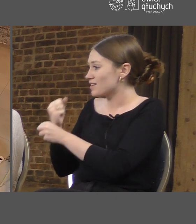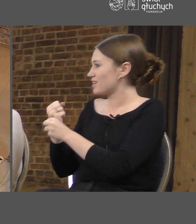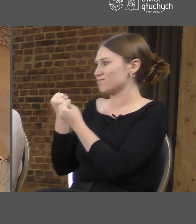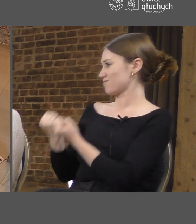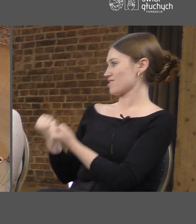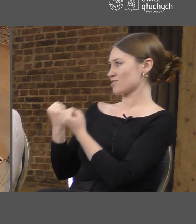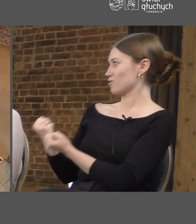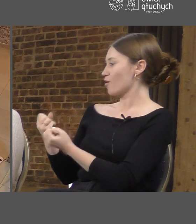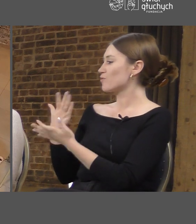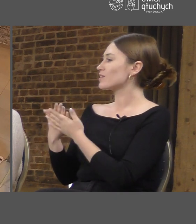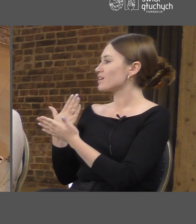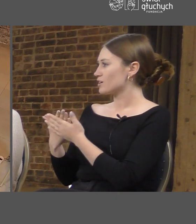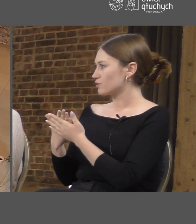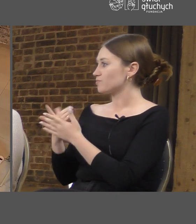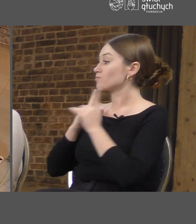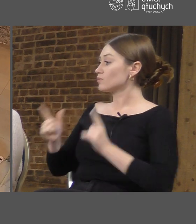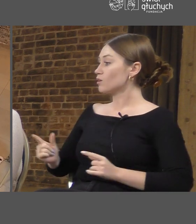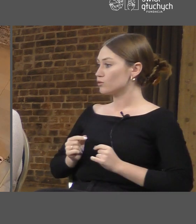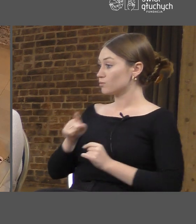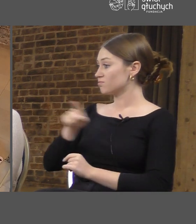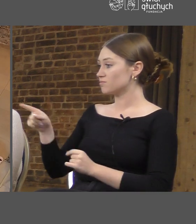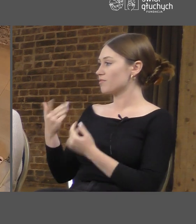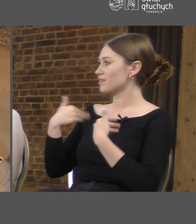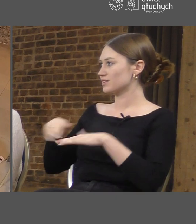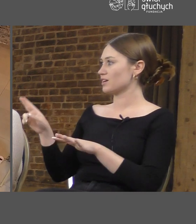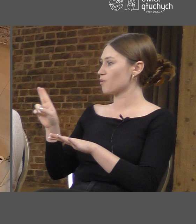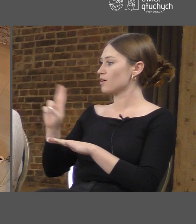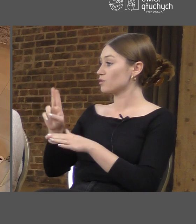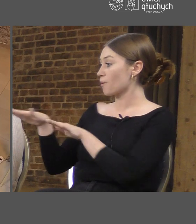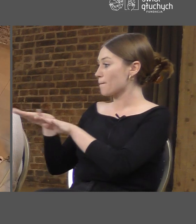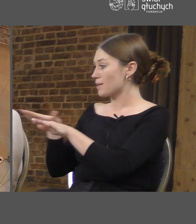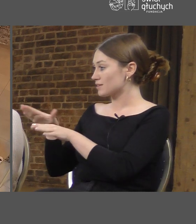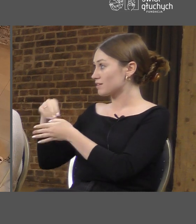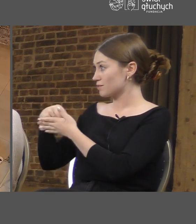because employers, however, didn’t want to have deaf people in the company.